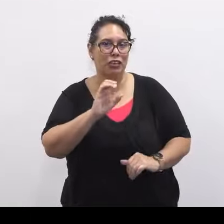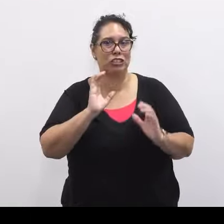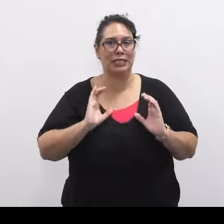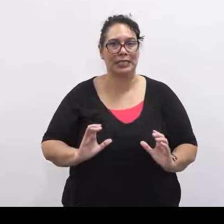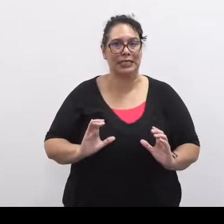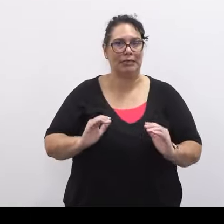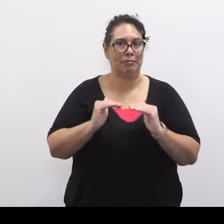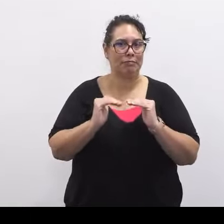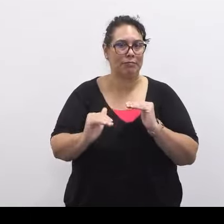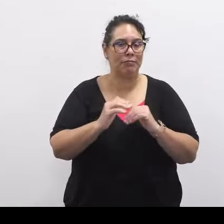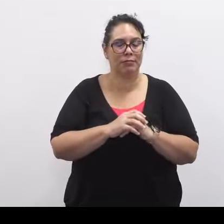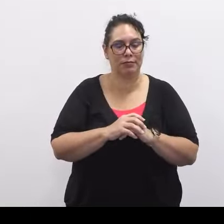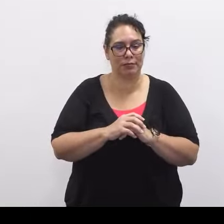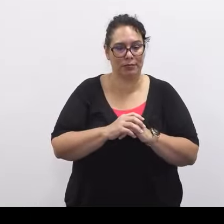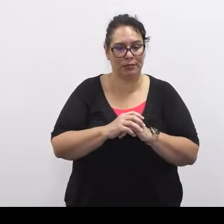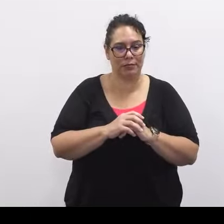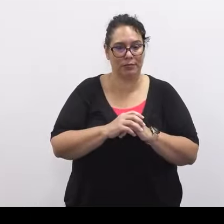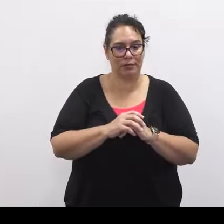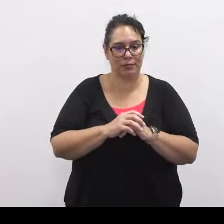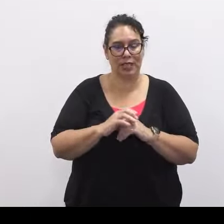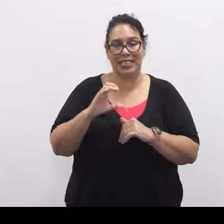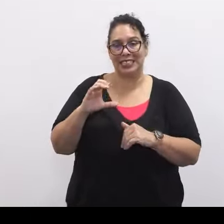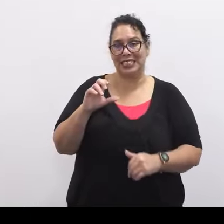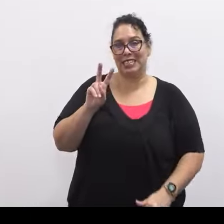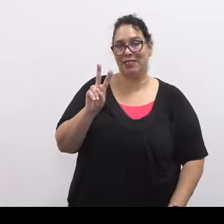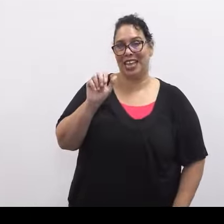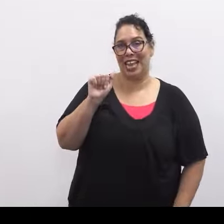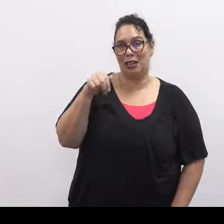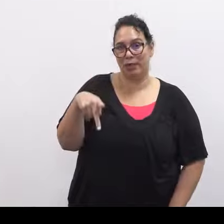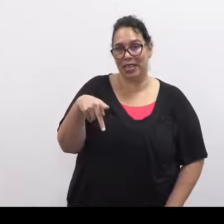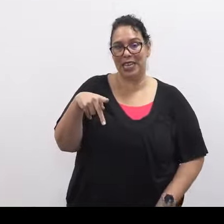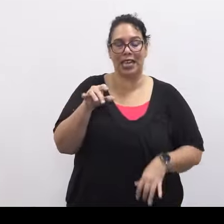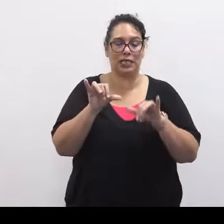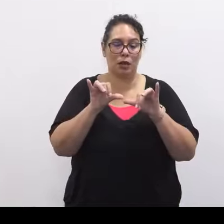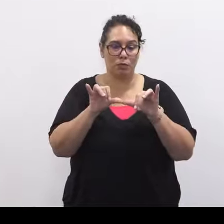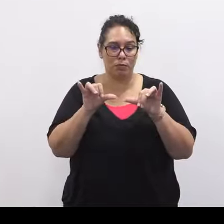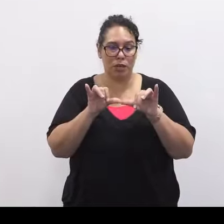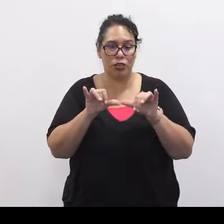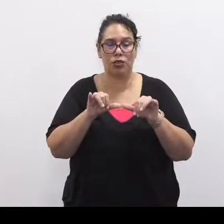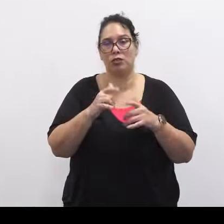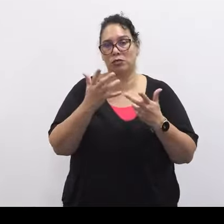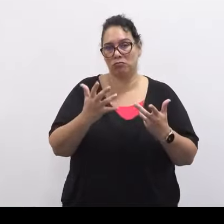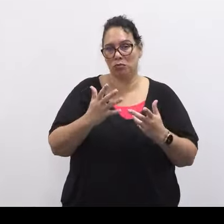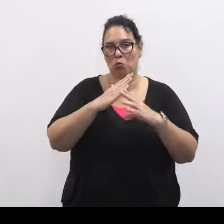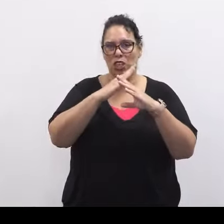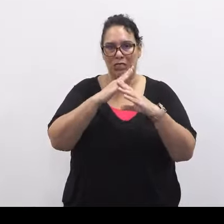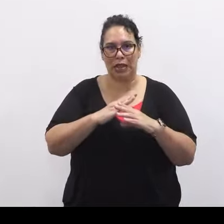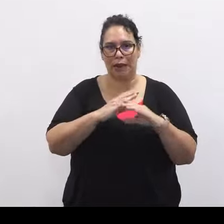The CVAP is used as a measure of voting strength for members of protected classes to evaluate compliance